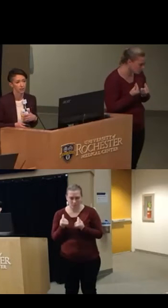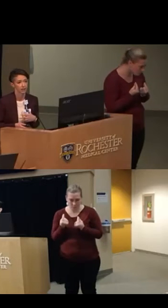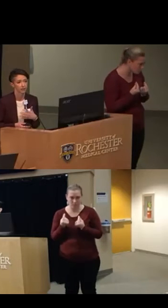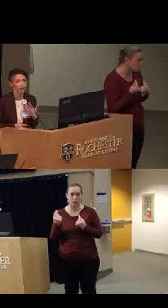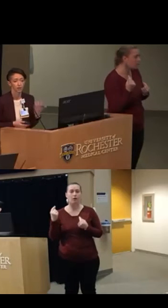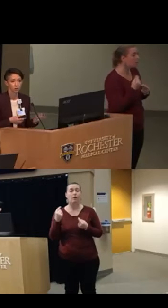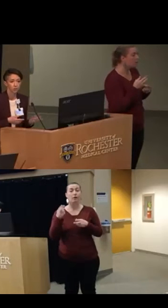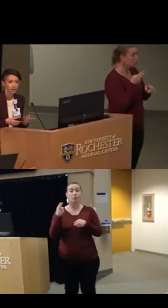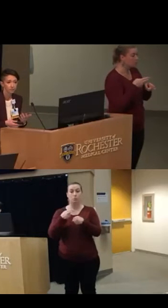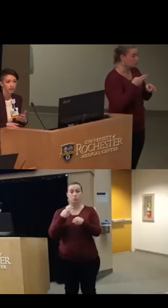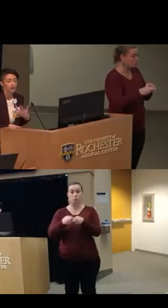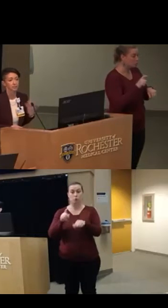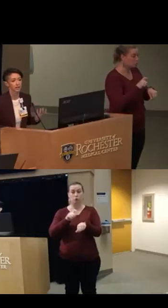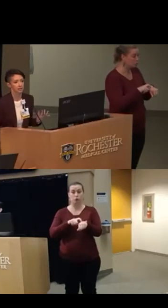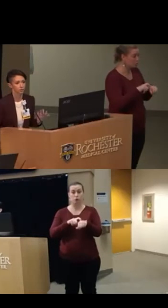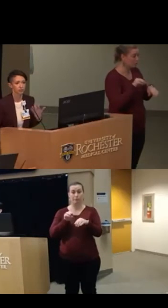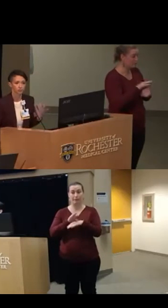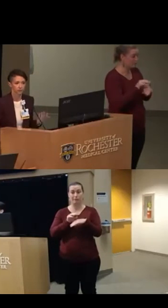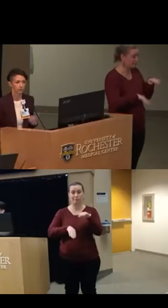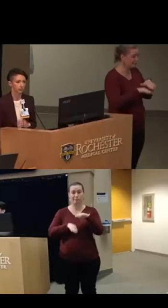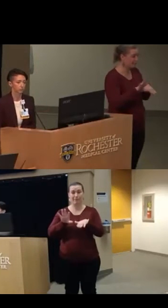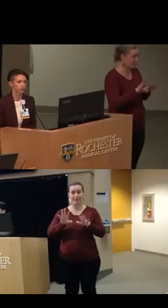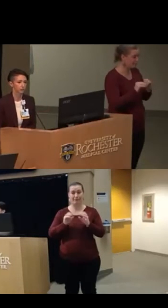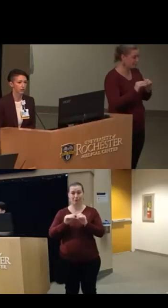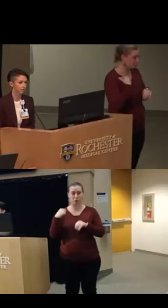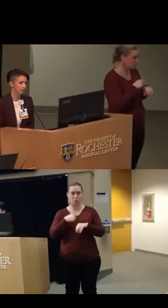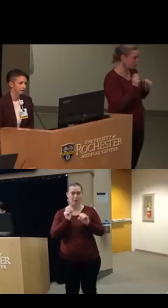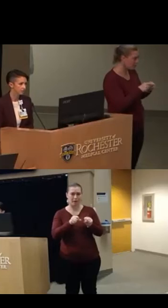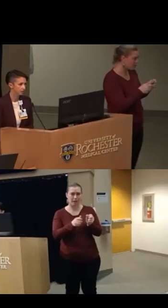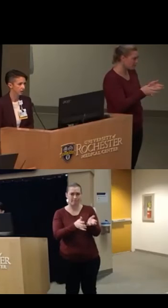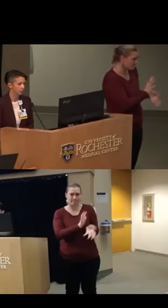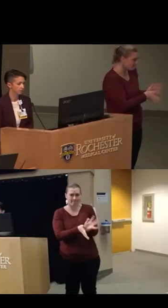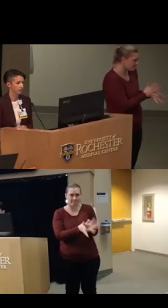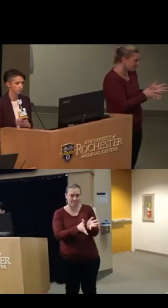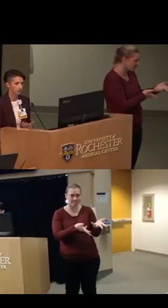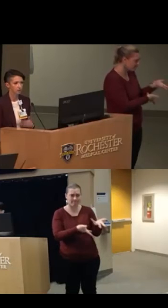can work with them and get them connected to those necessary supports if they need um BHP